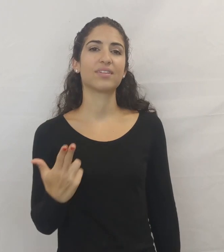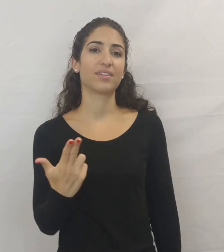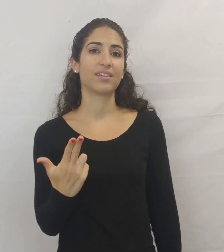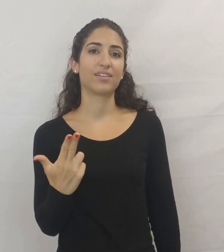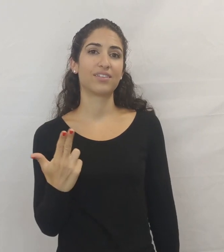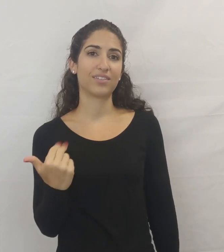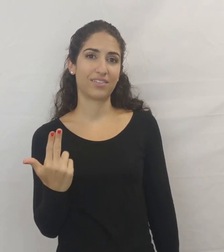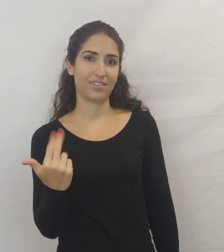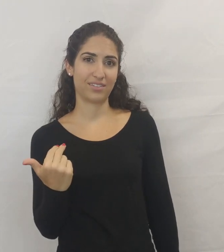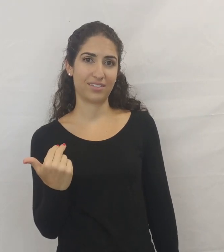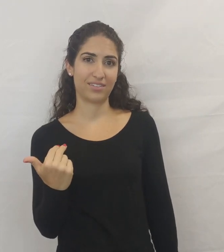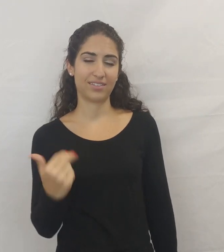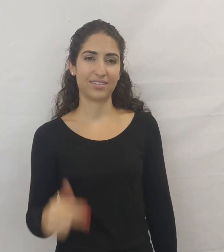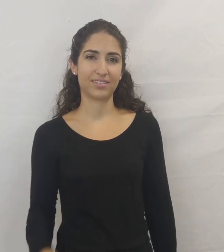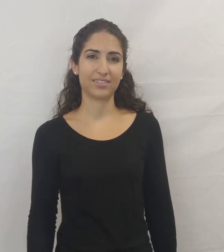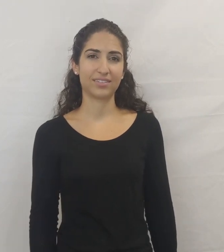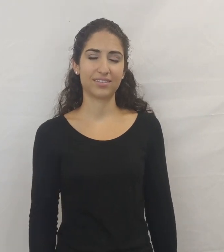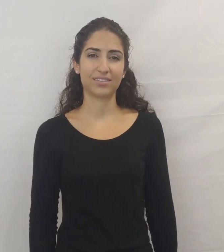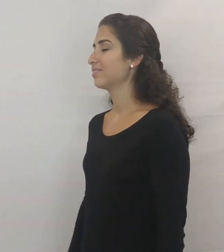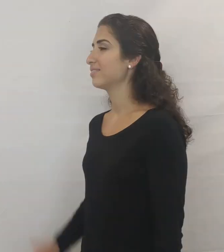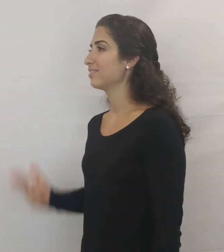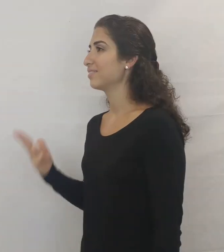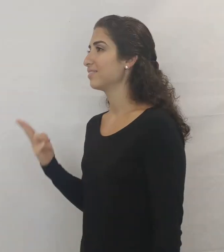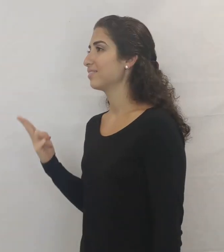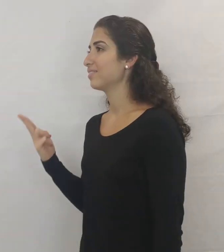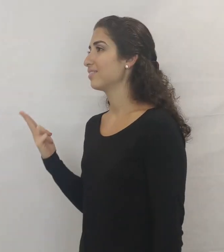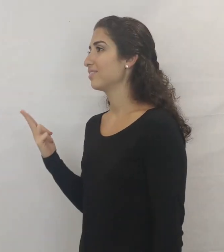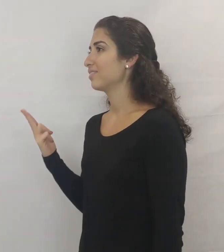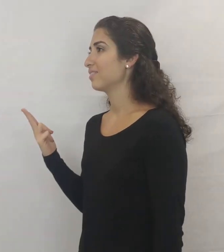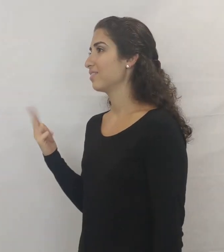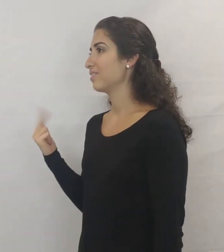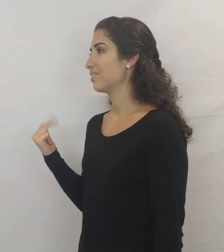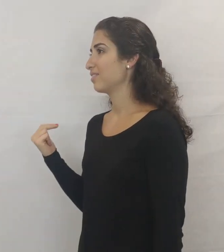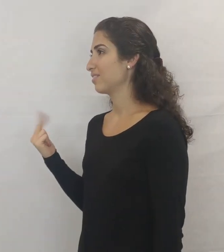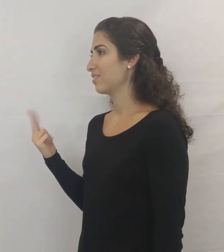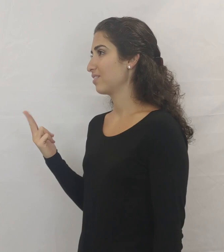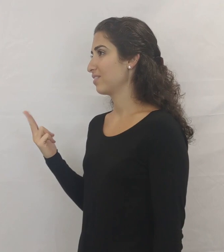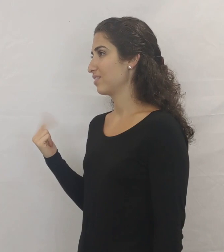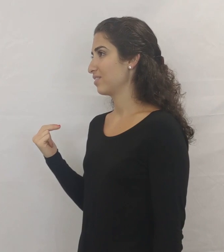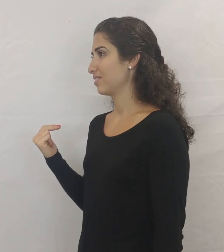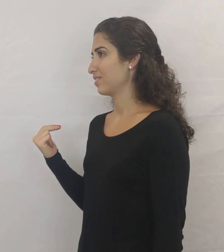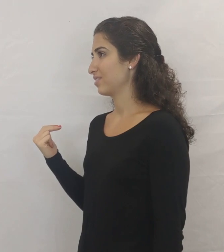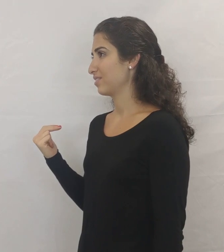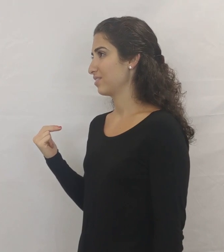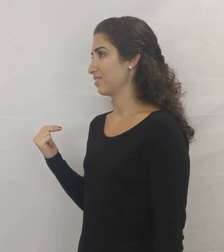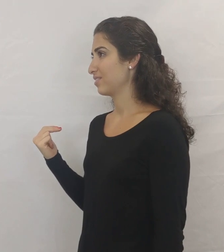and those two finger bend indward; they bend in: 13.